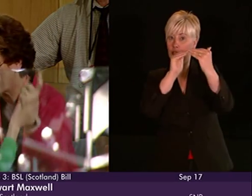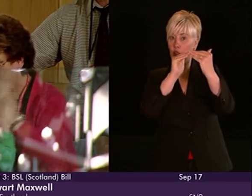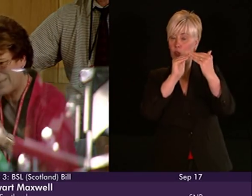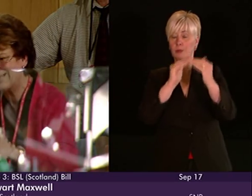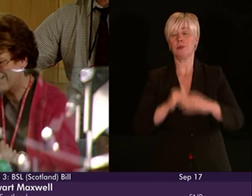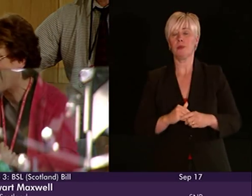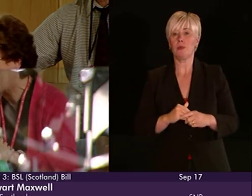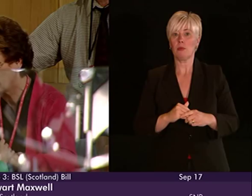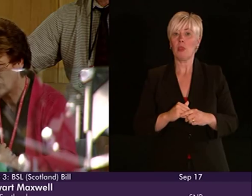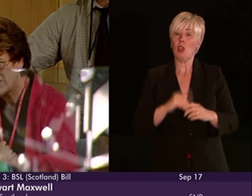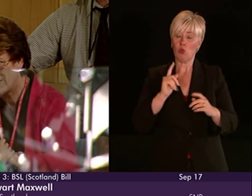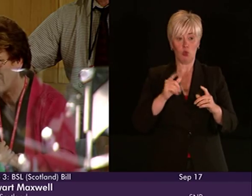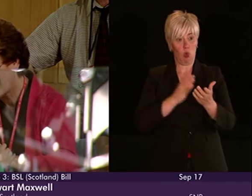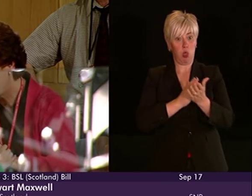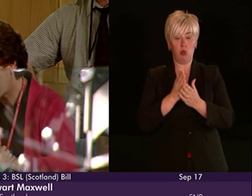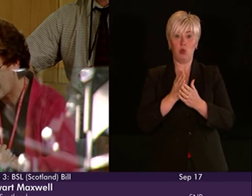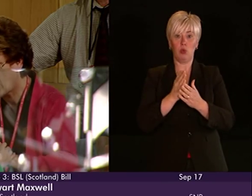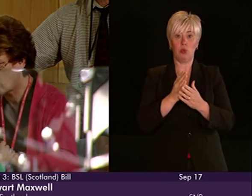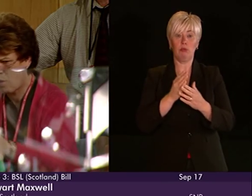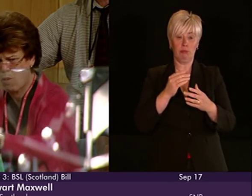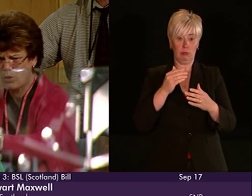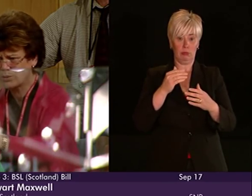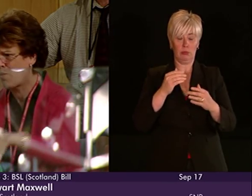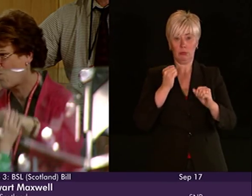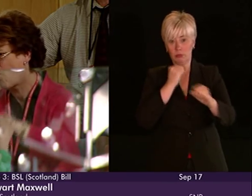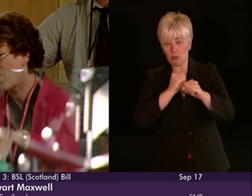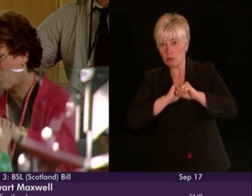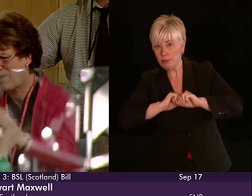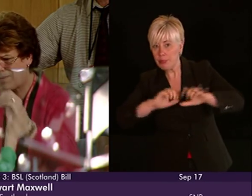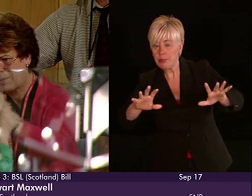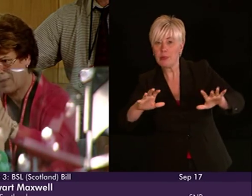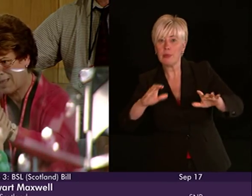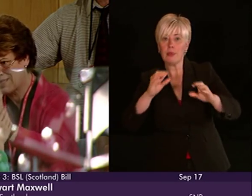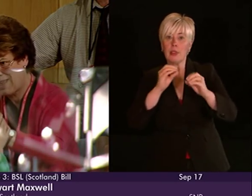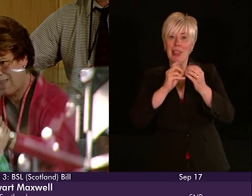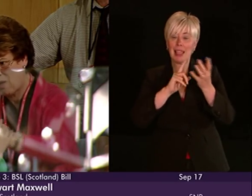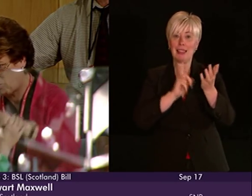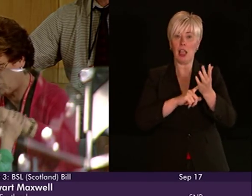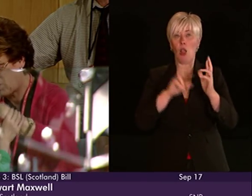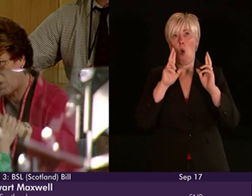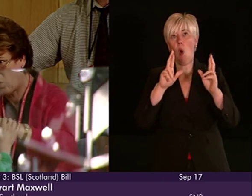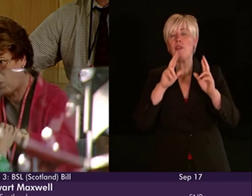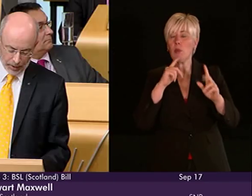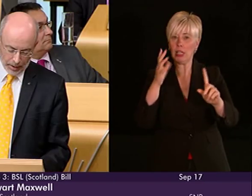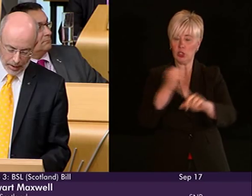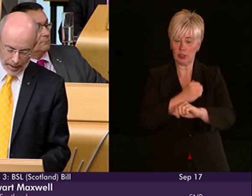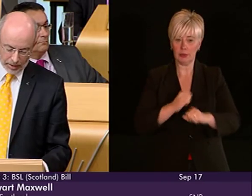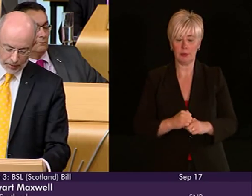through the recognition and long-overdue promotion of BSL. I quote from the bill’s long title: “An